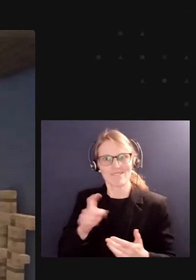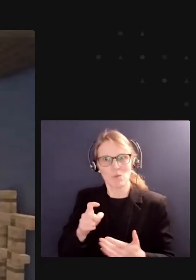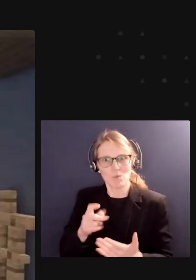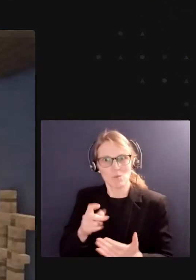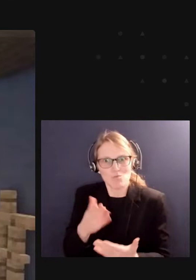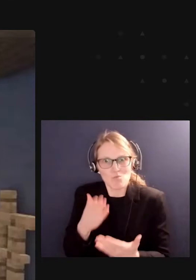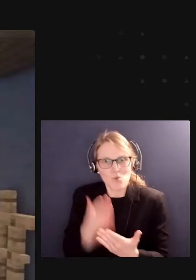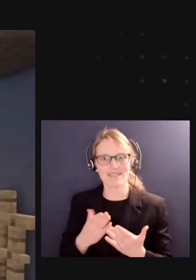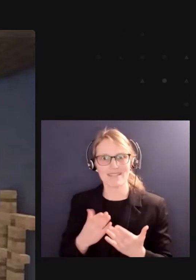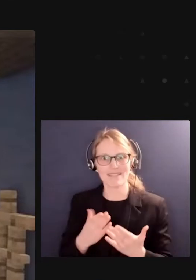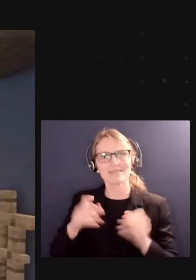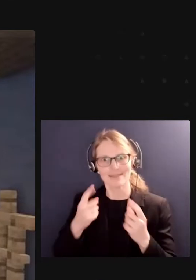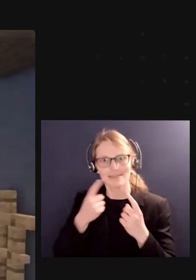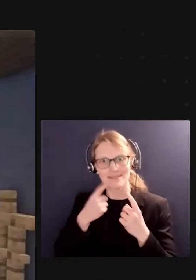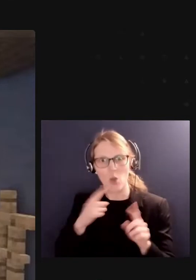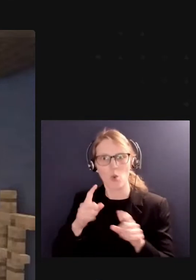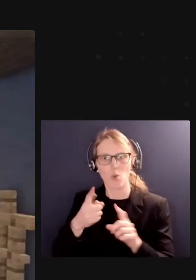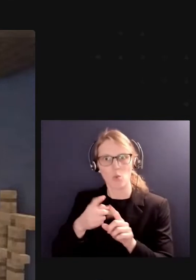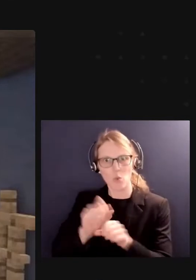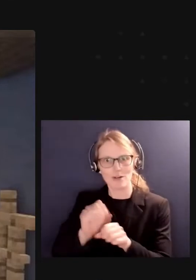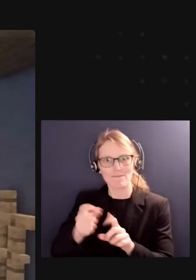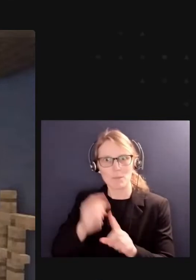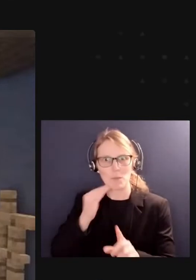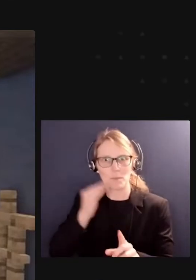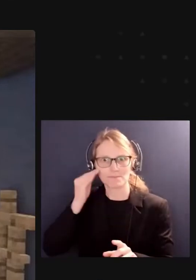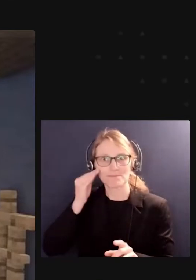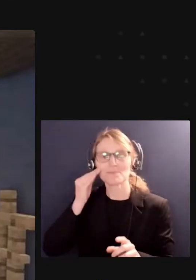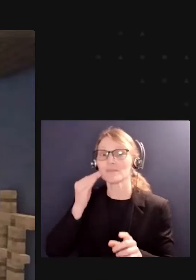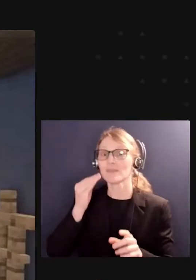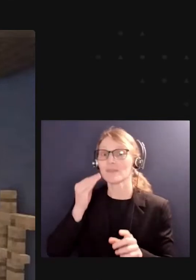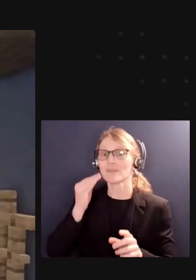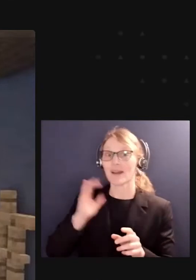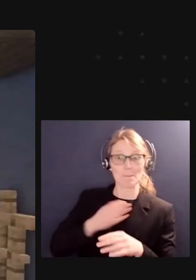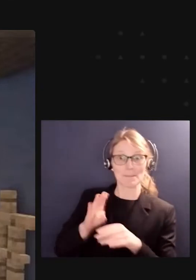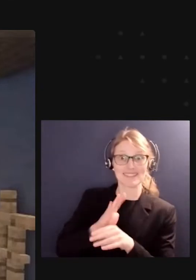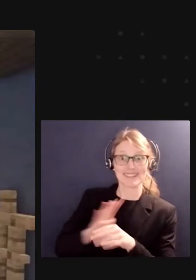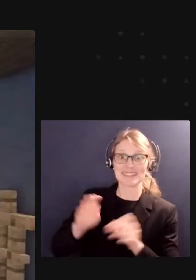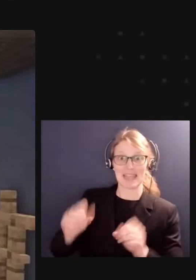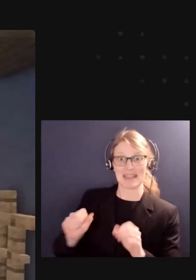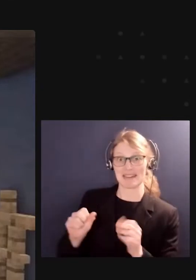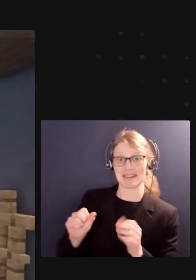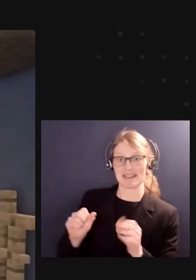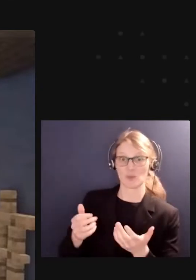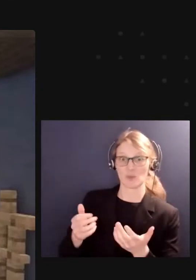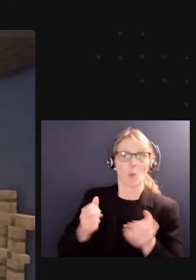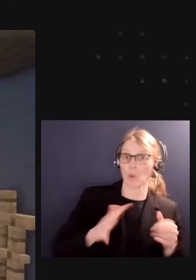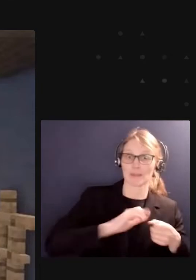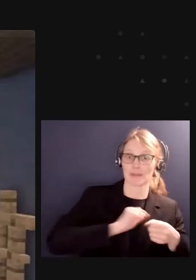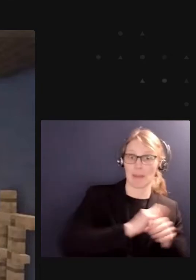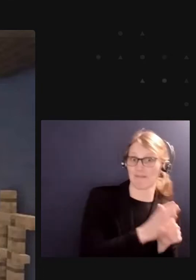And I don't know if that's somewhere our industry would have gotten to on its own without the pandemic. But it's changed just for the better.